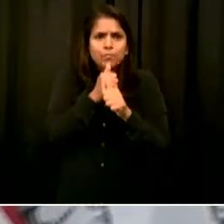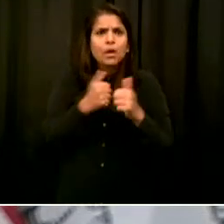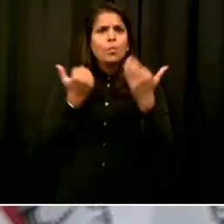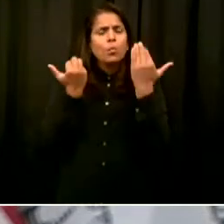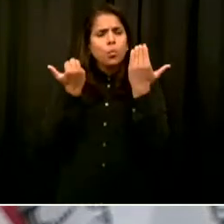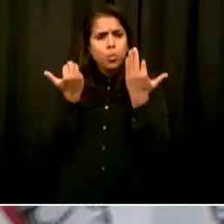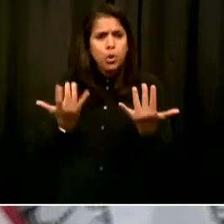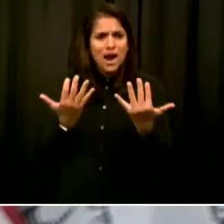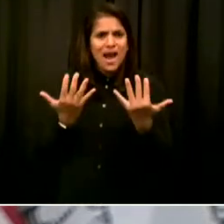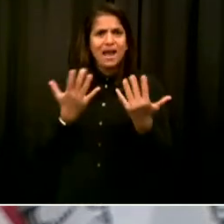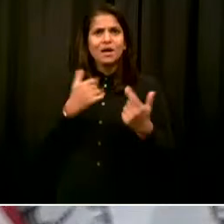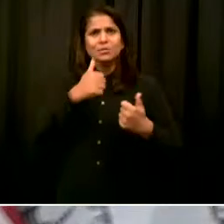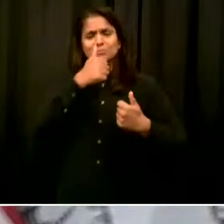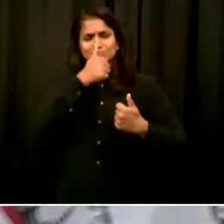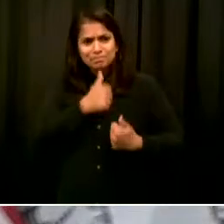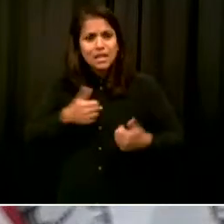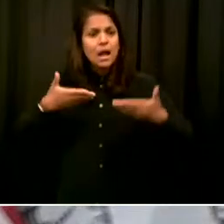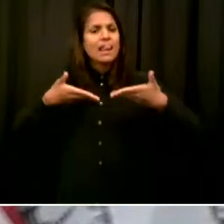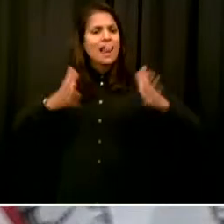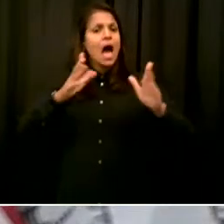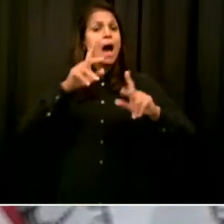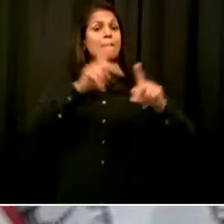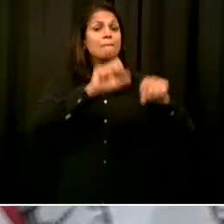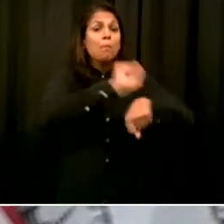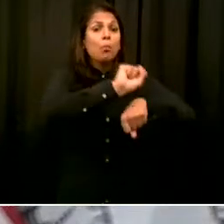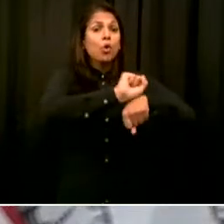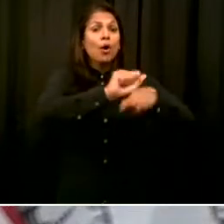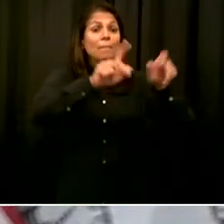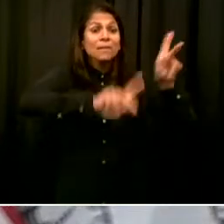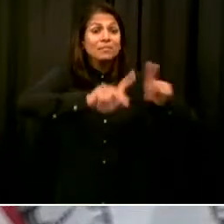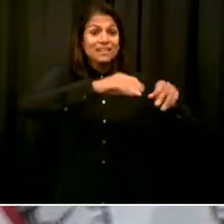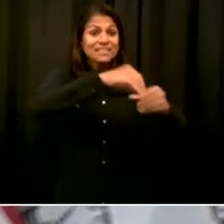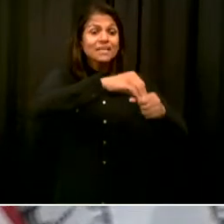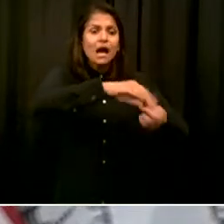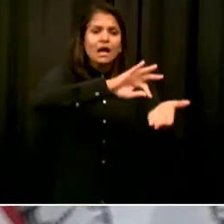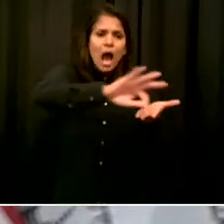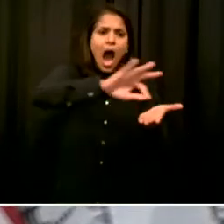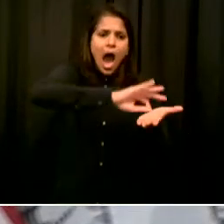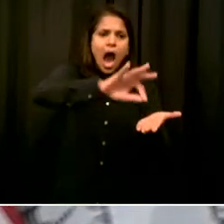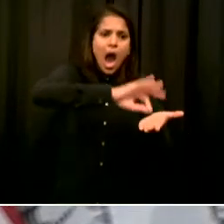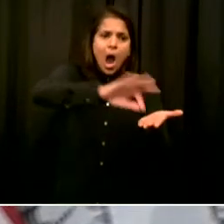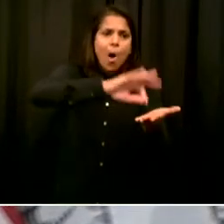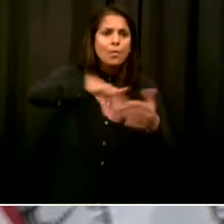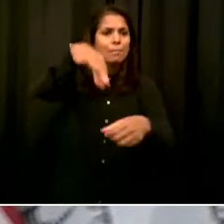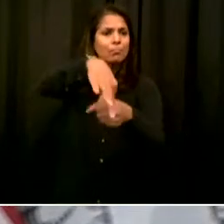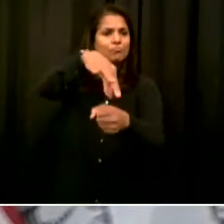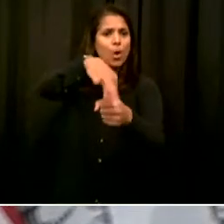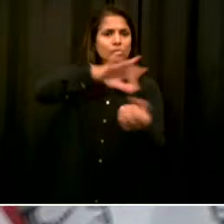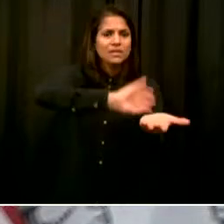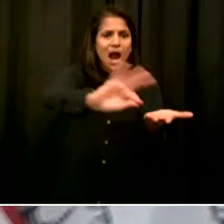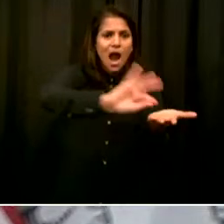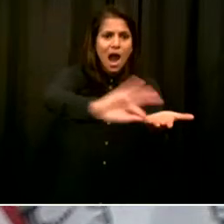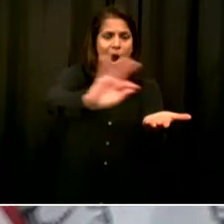OFF WE WILL ALL BE. IF WE SEE EVIVINCDEE OF FOLKS